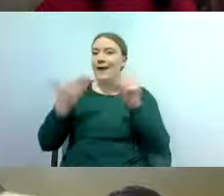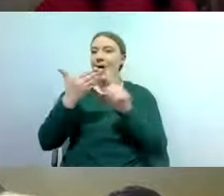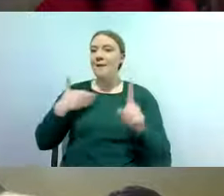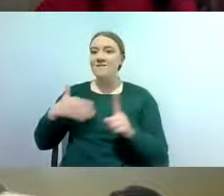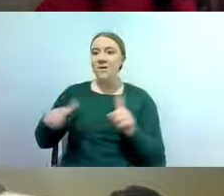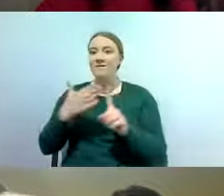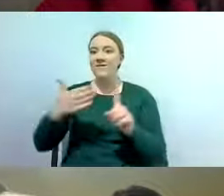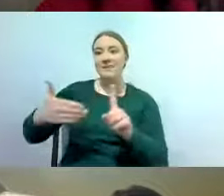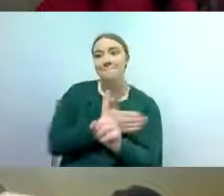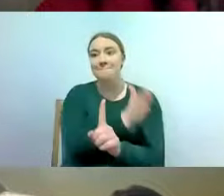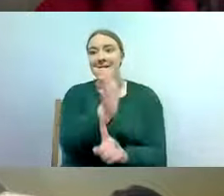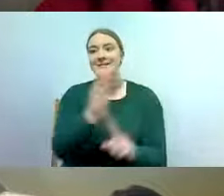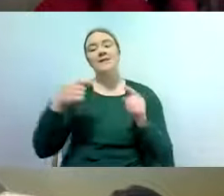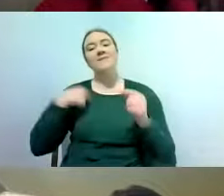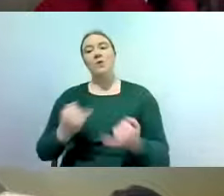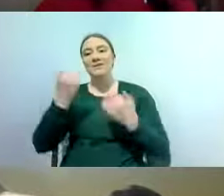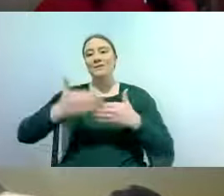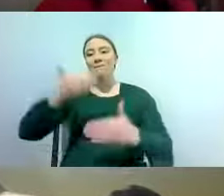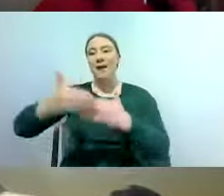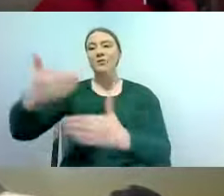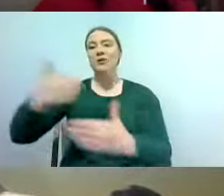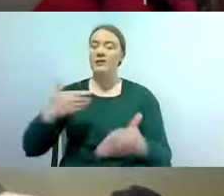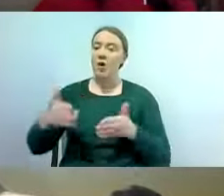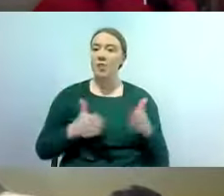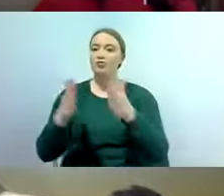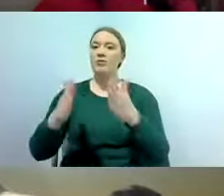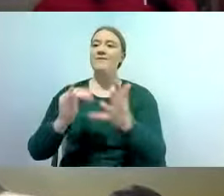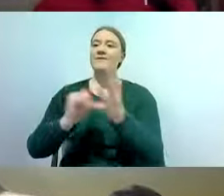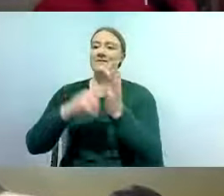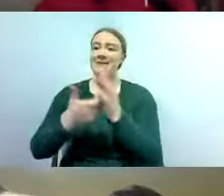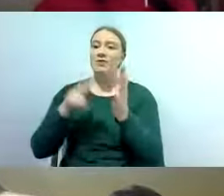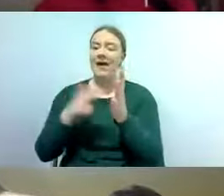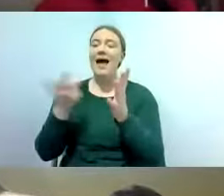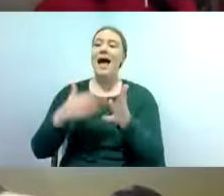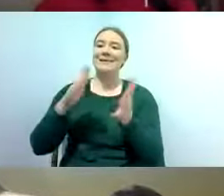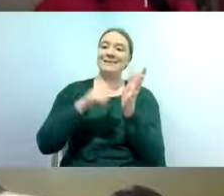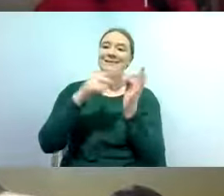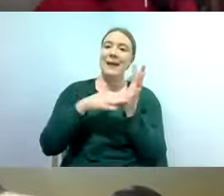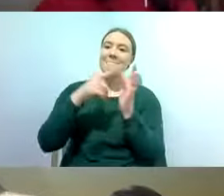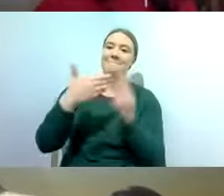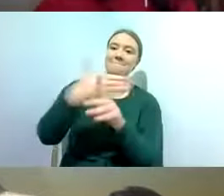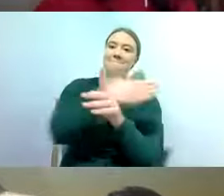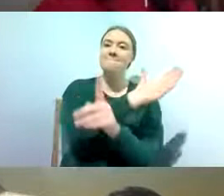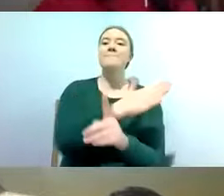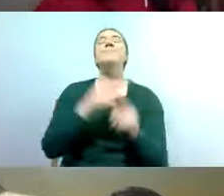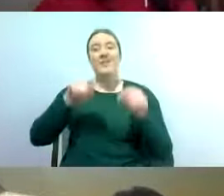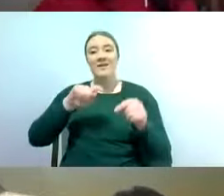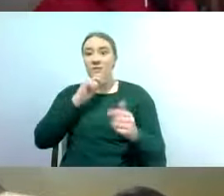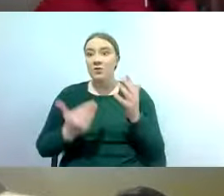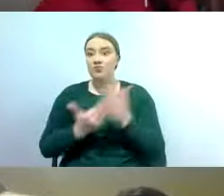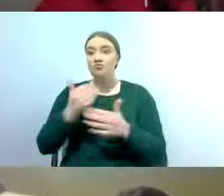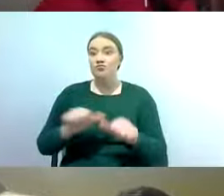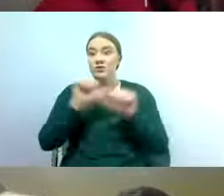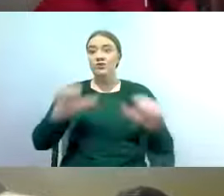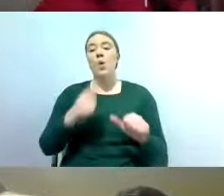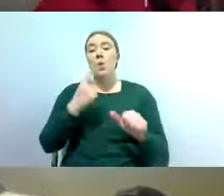on the river severn and the river teme tributary this will restore 158 miles of river habitat